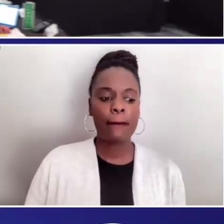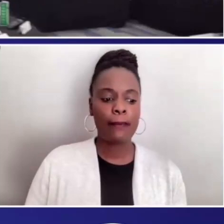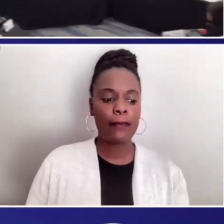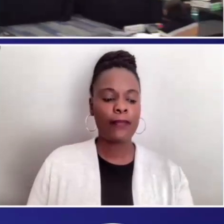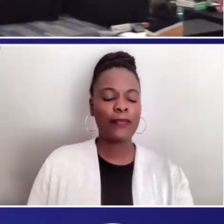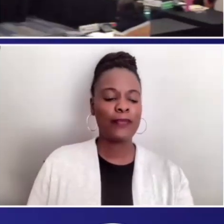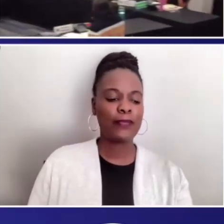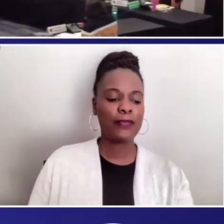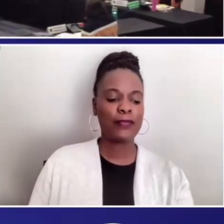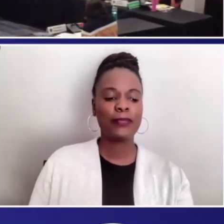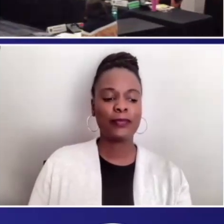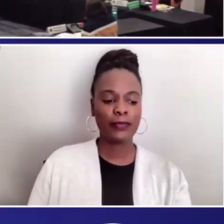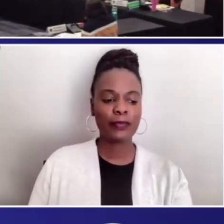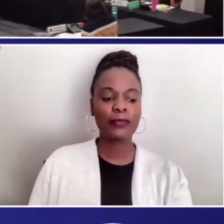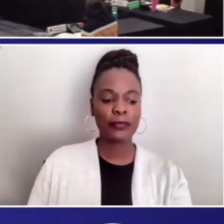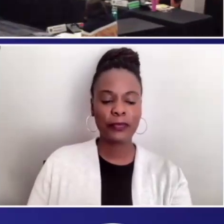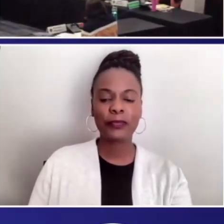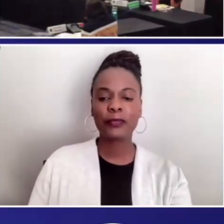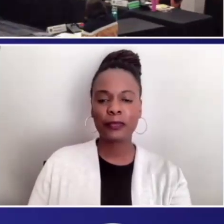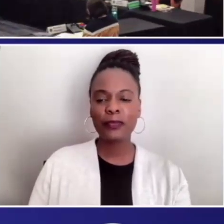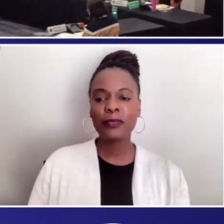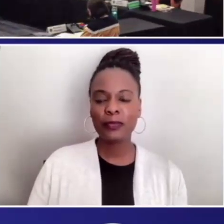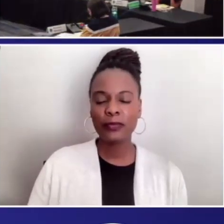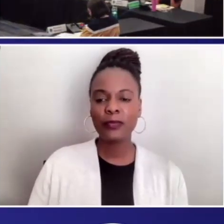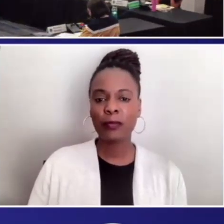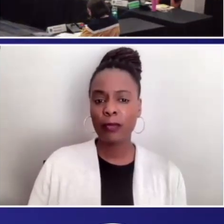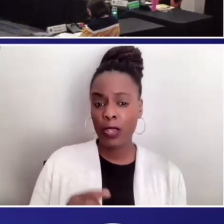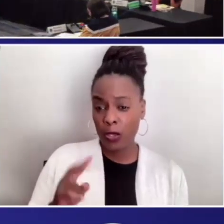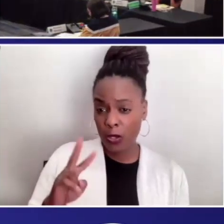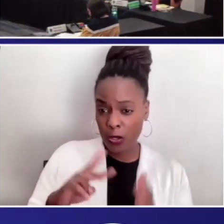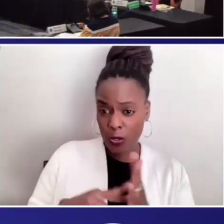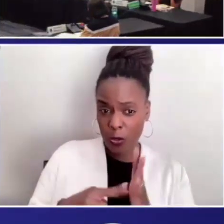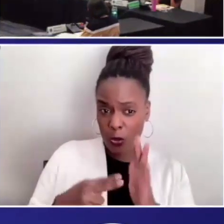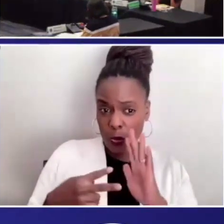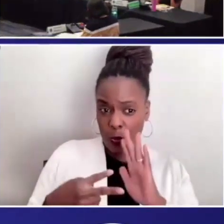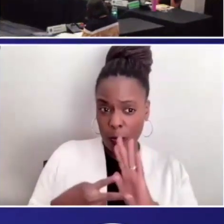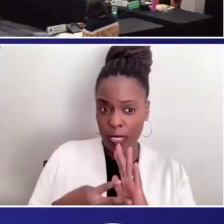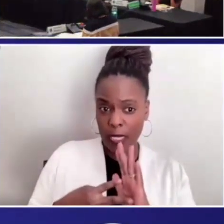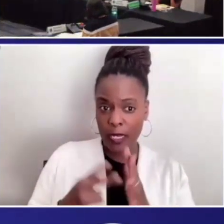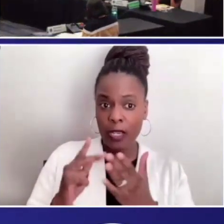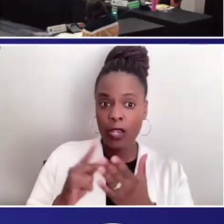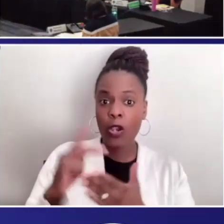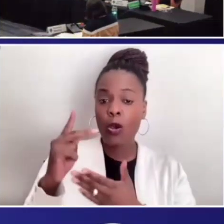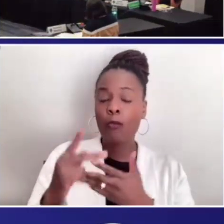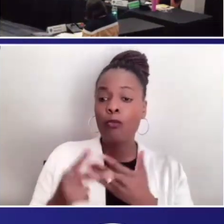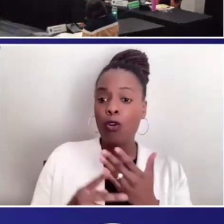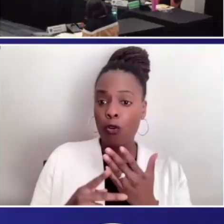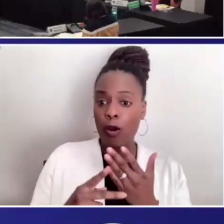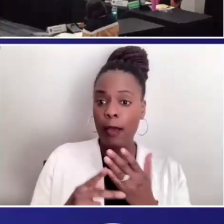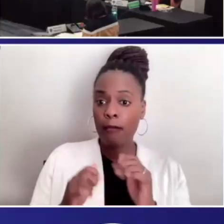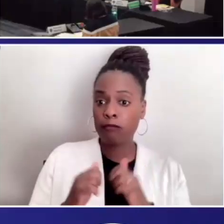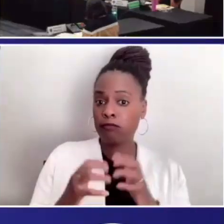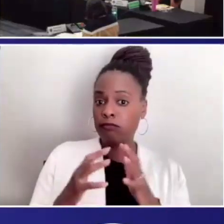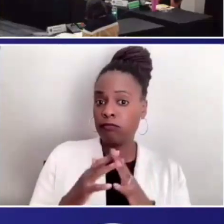Okay, I got it. Do you mean that the program existed anywhere in Title IV or at the school